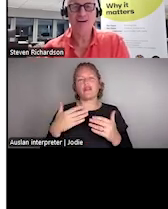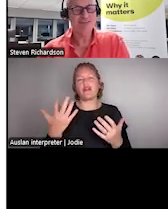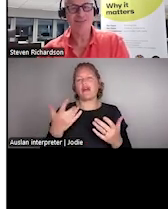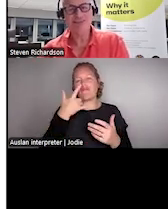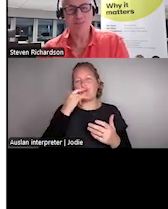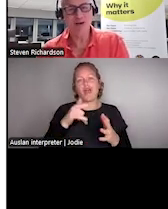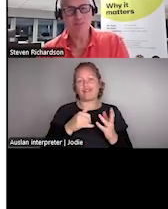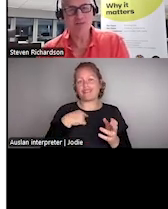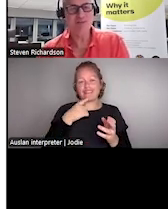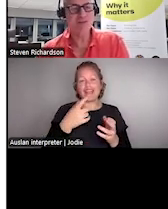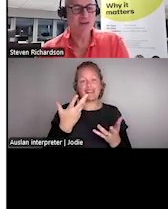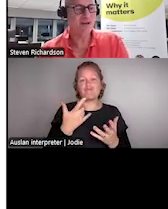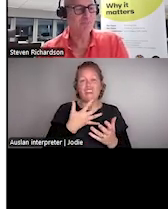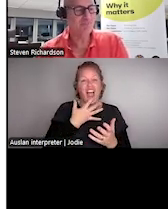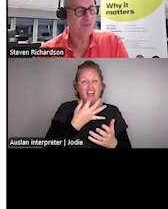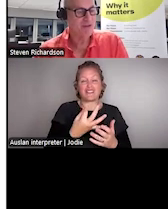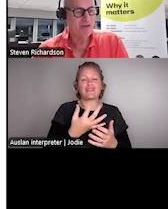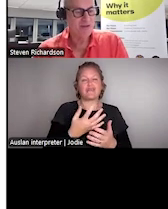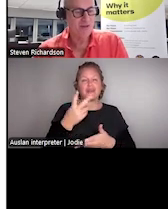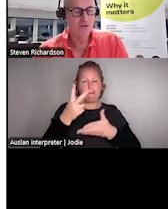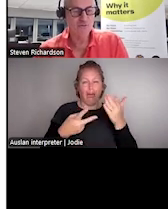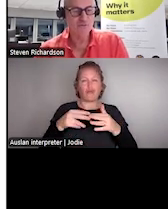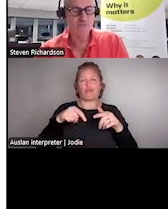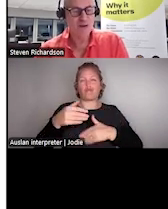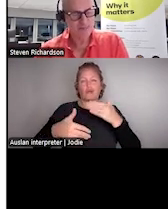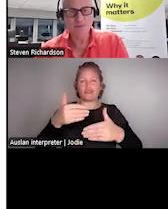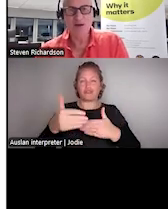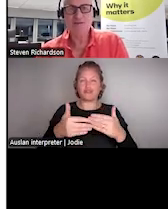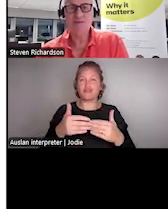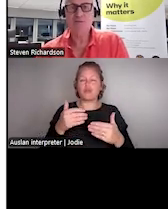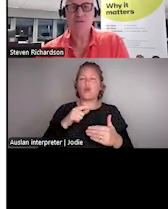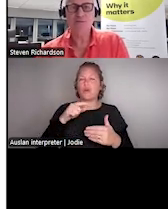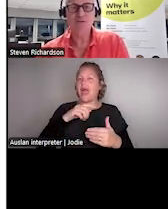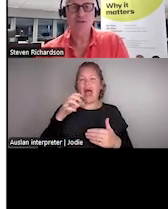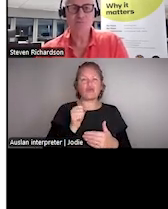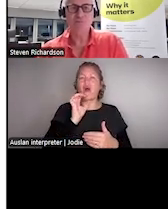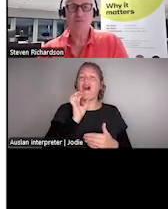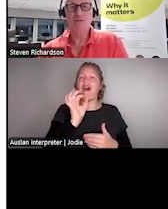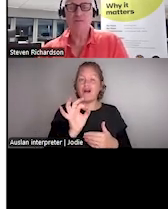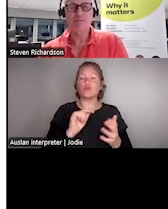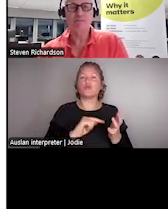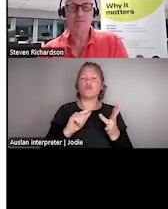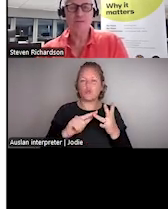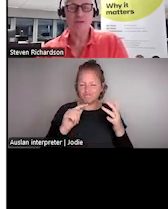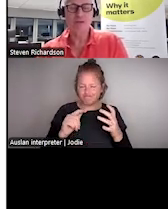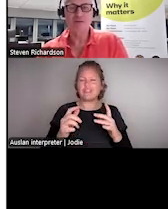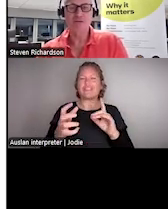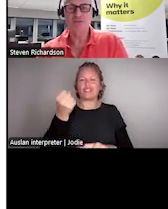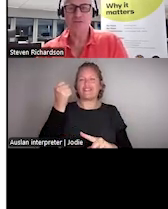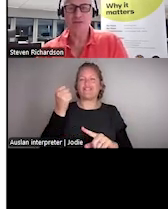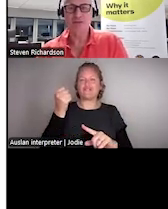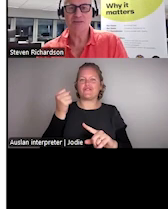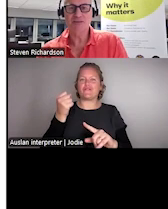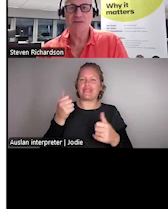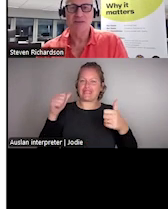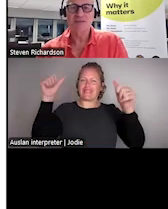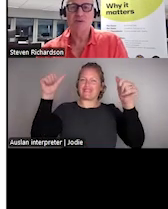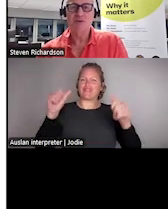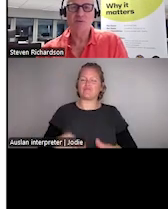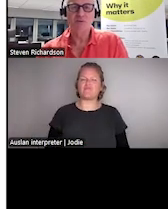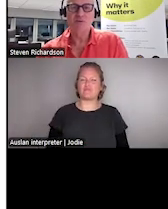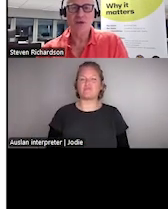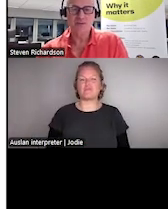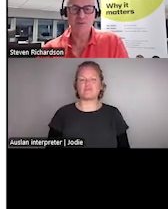asking is a part of this. You know, we have to ask in order to achieve success. So, that is a